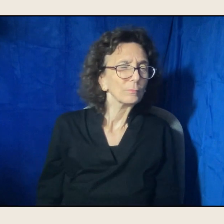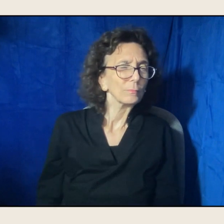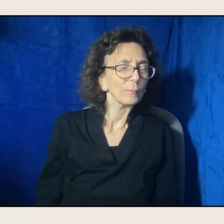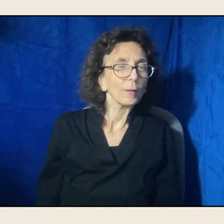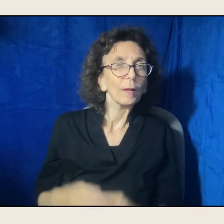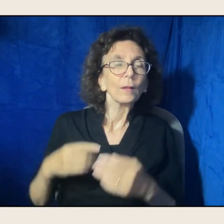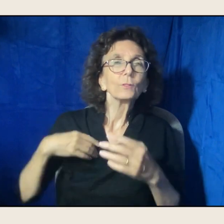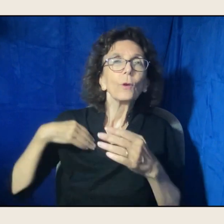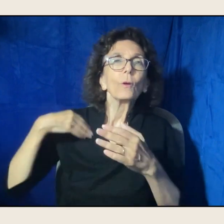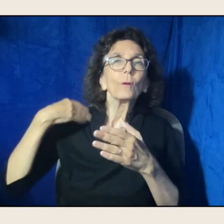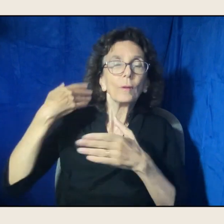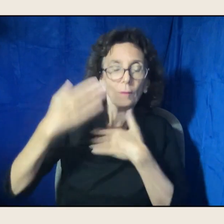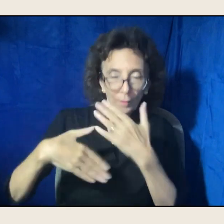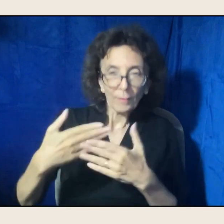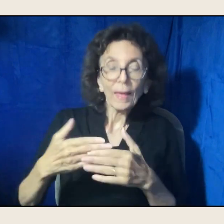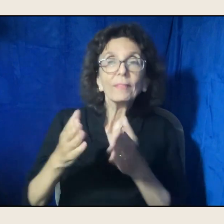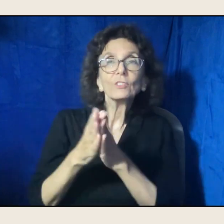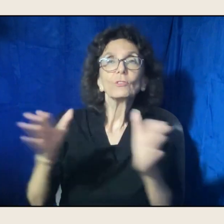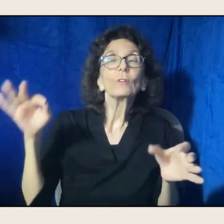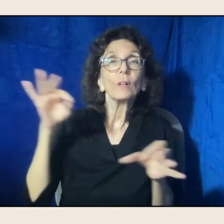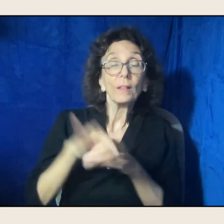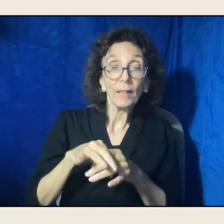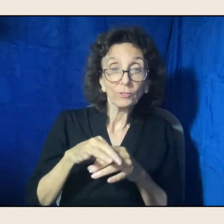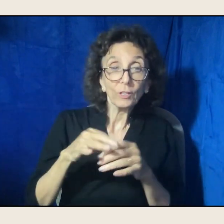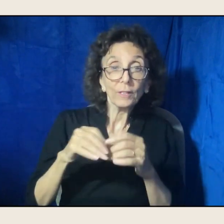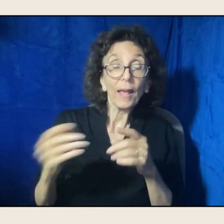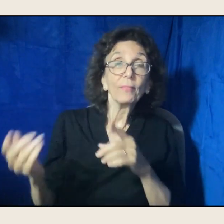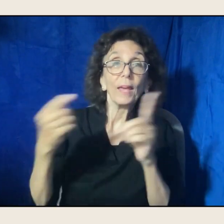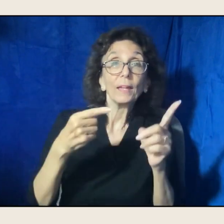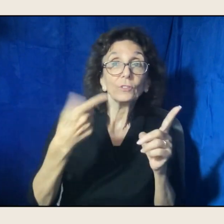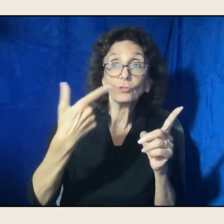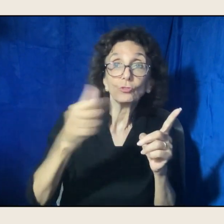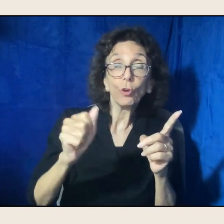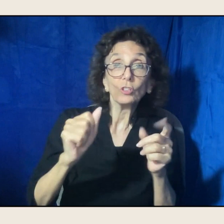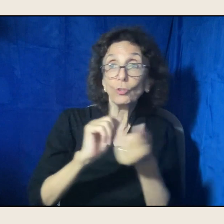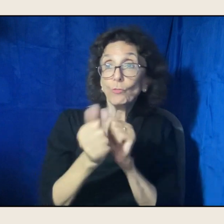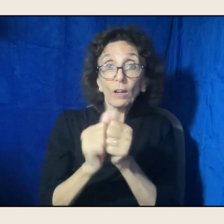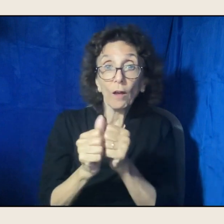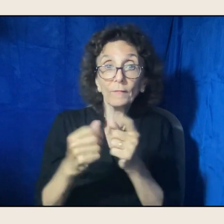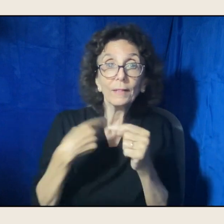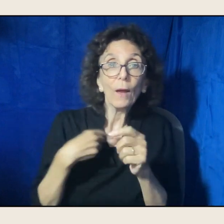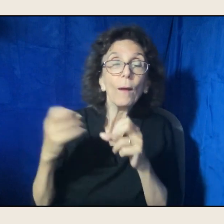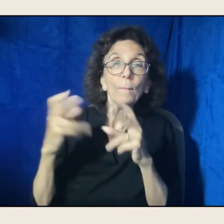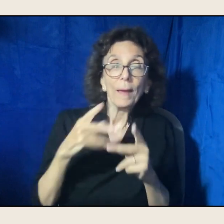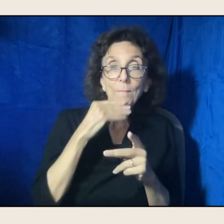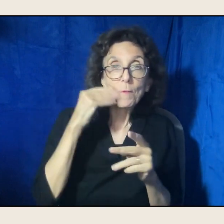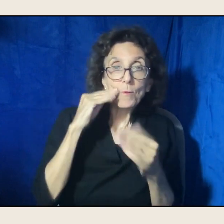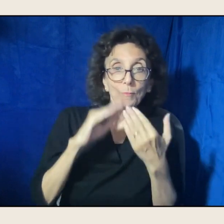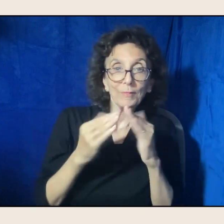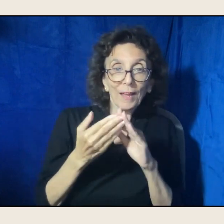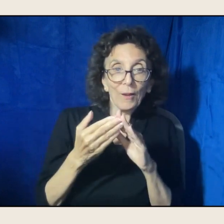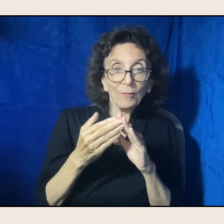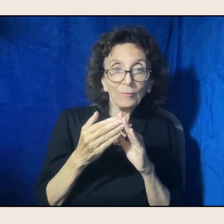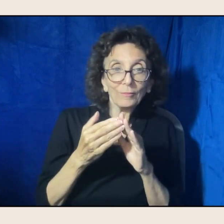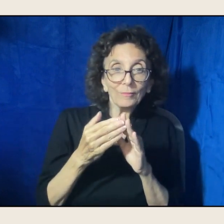and beyond to the Georgia runoff. And now I'm home, down in my hometown, right up by the Georgia border.